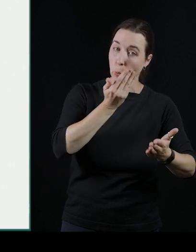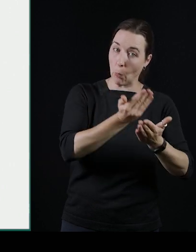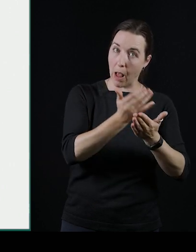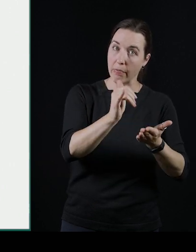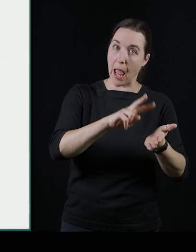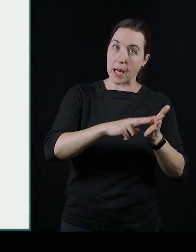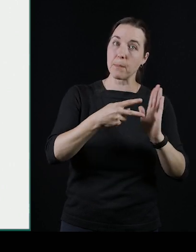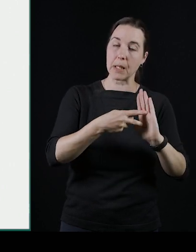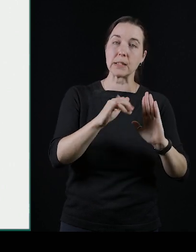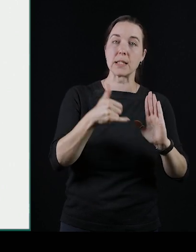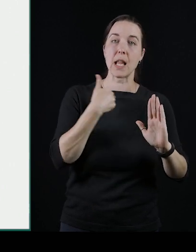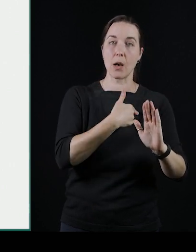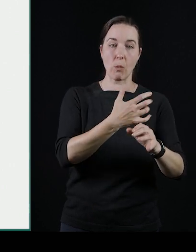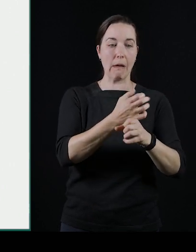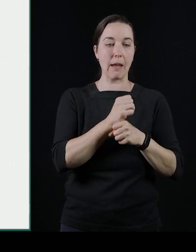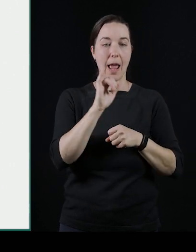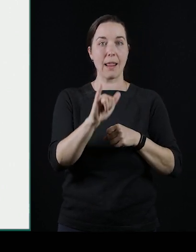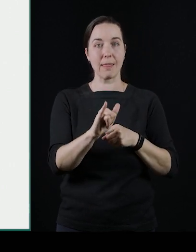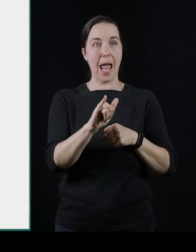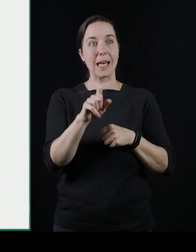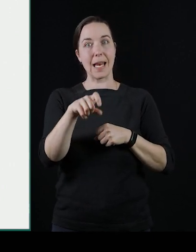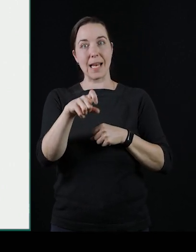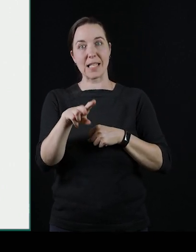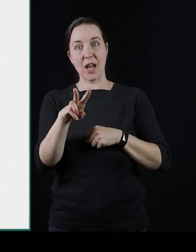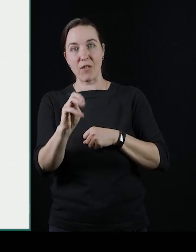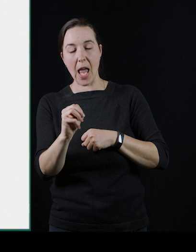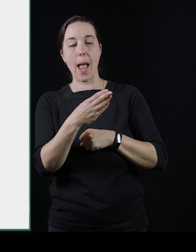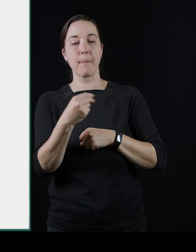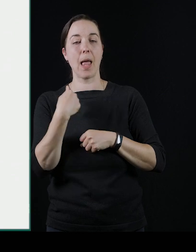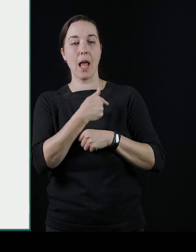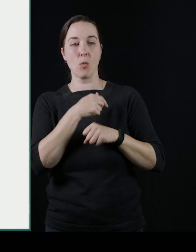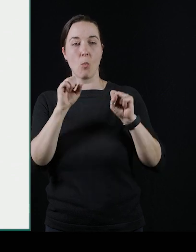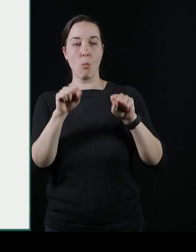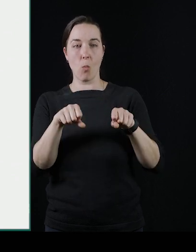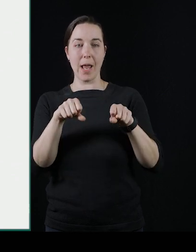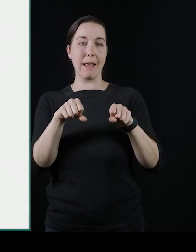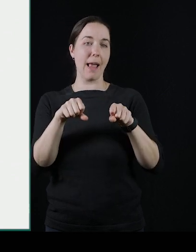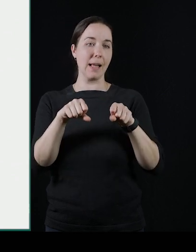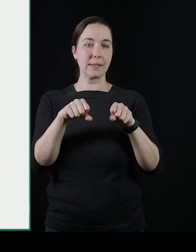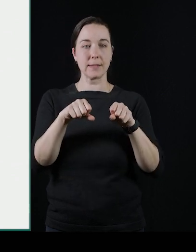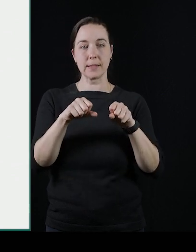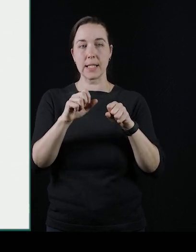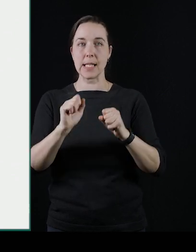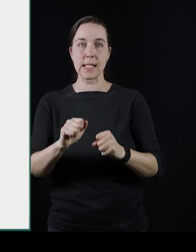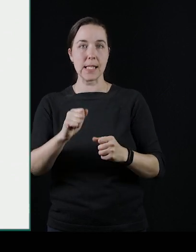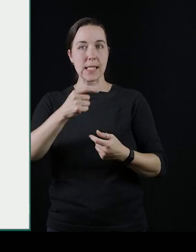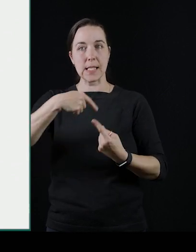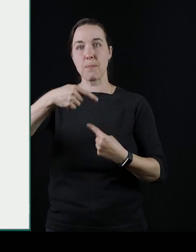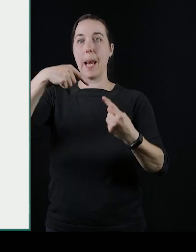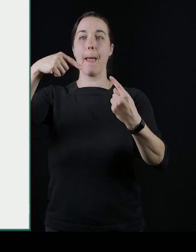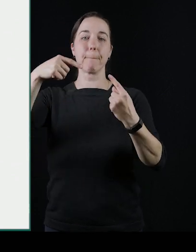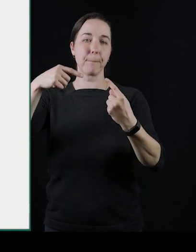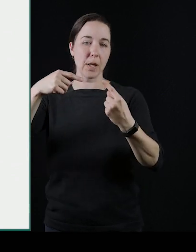which means that we get the necessary VMs. And when we spin up, the game servers you ask,